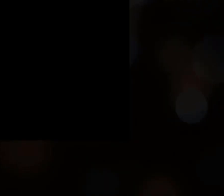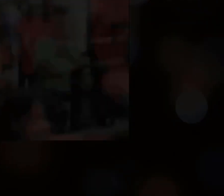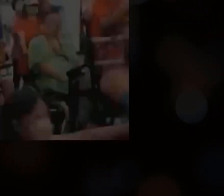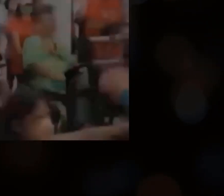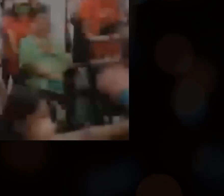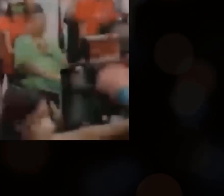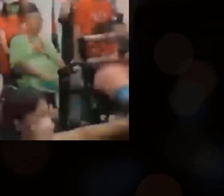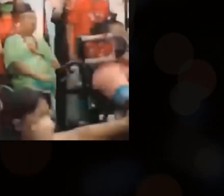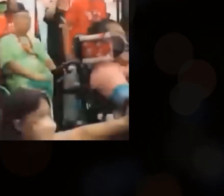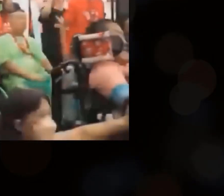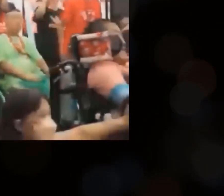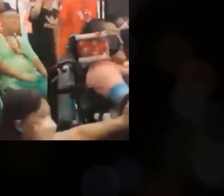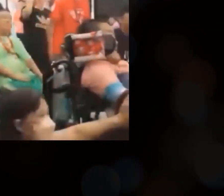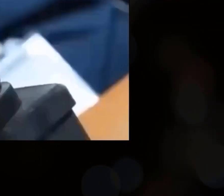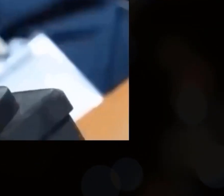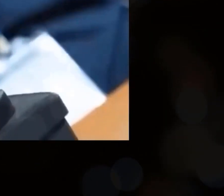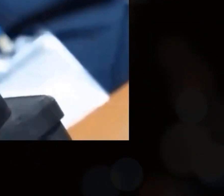UPBEAT MUSIC